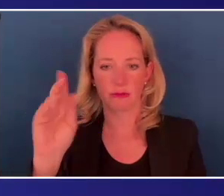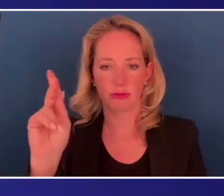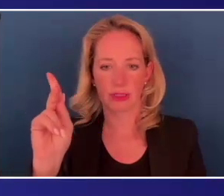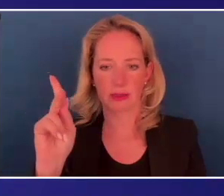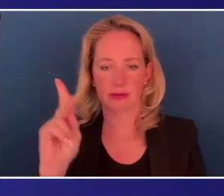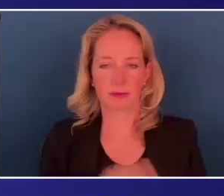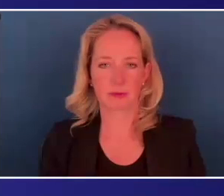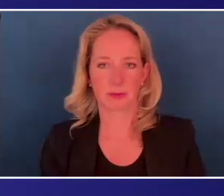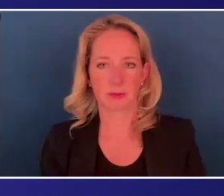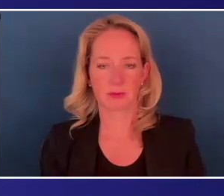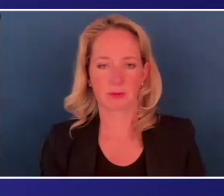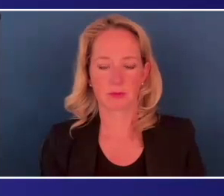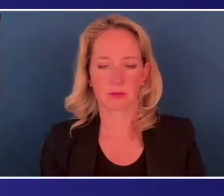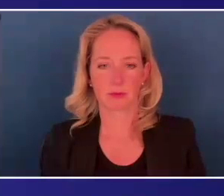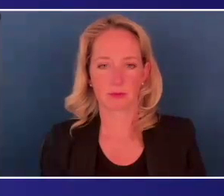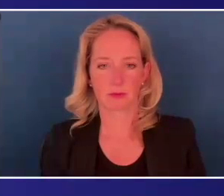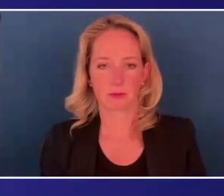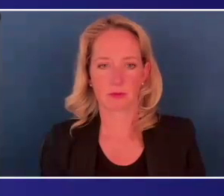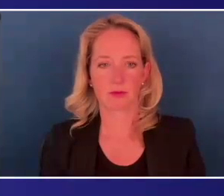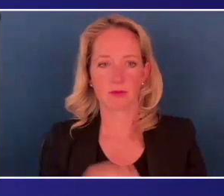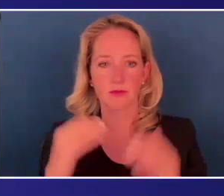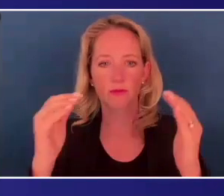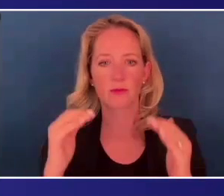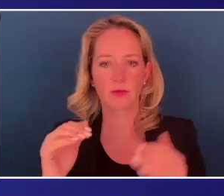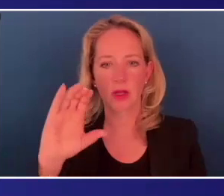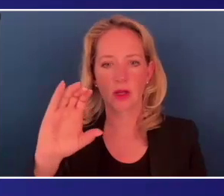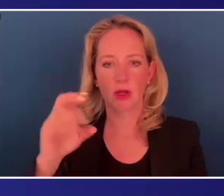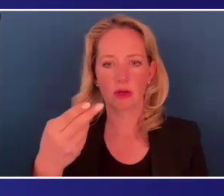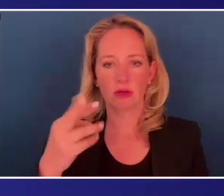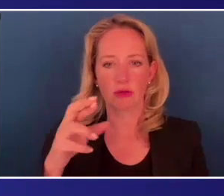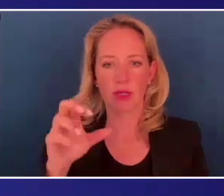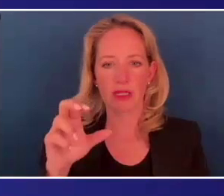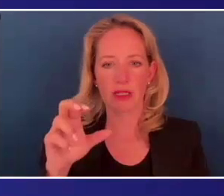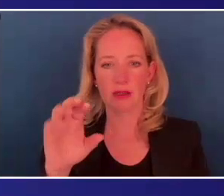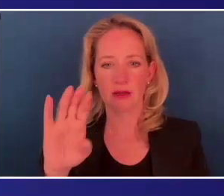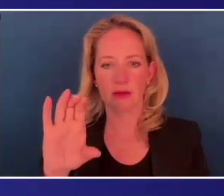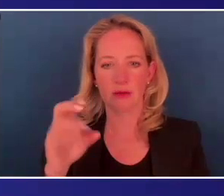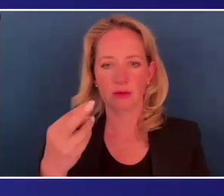Christopher Lorano.